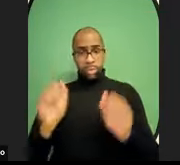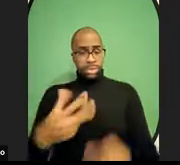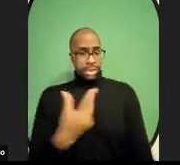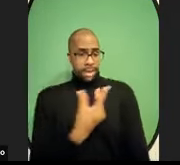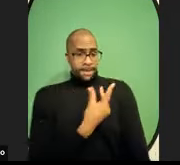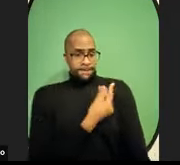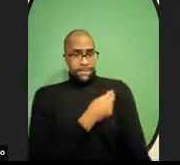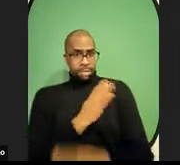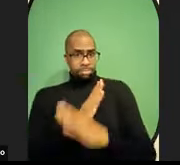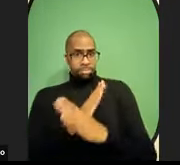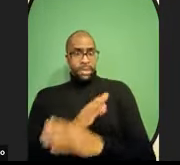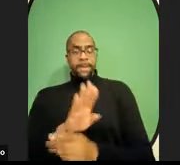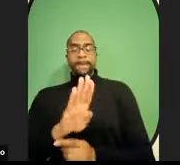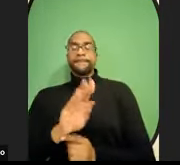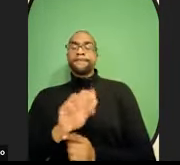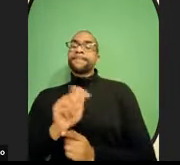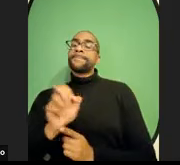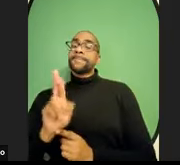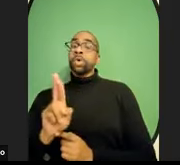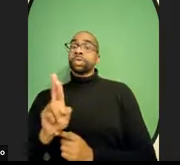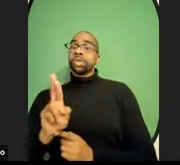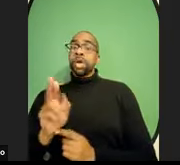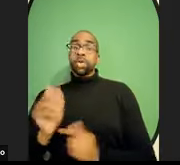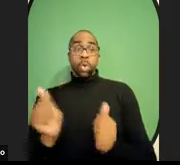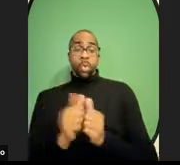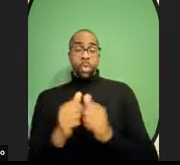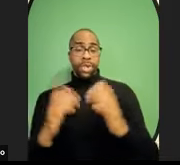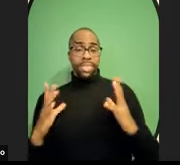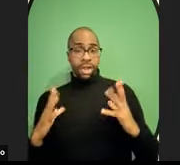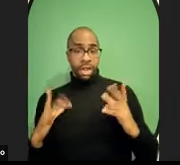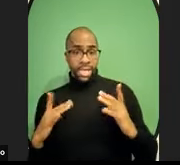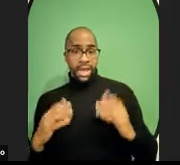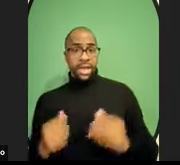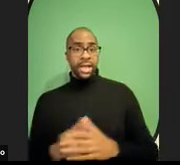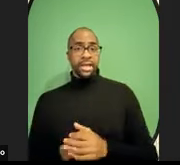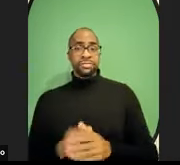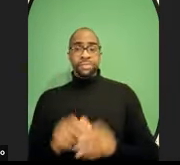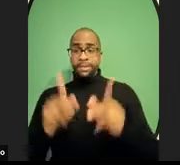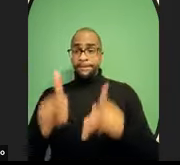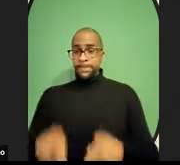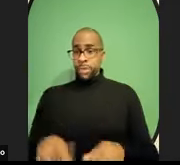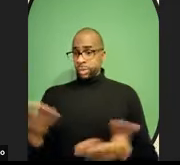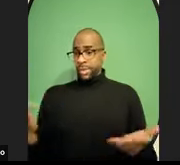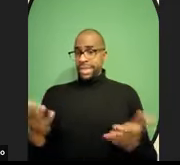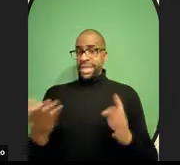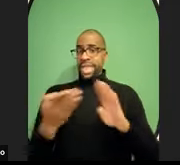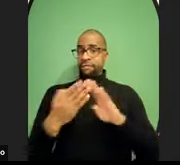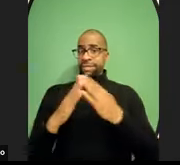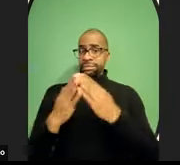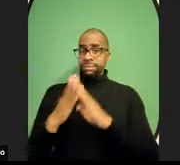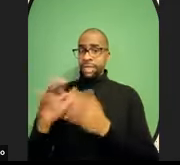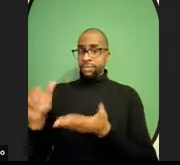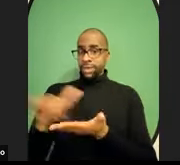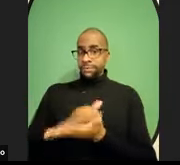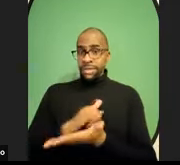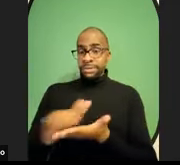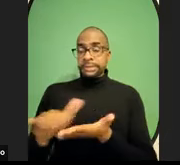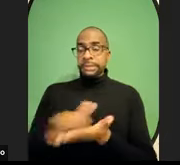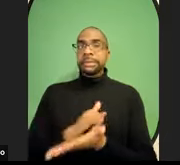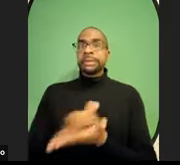But for now, certainly for now, certainly, you can get your booster. again get it, especially with the holiday get it, especially with the holidays and you know anybody who's here in this city.